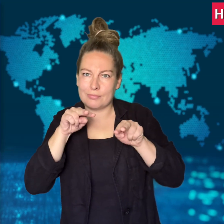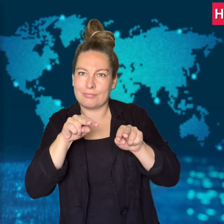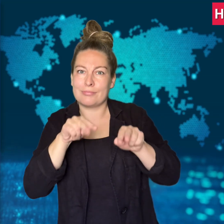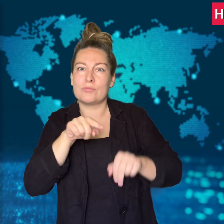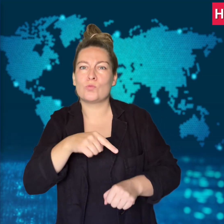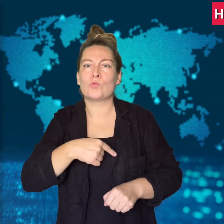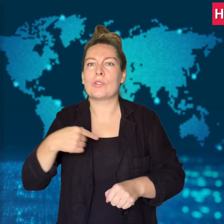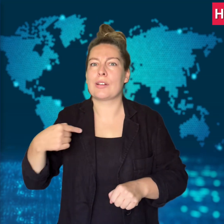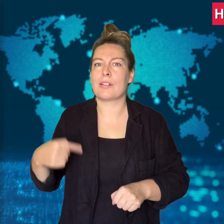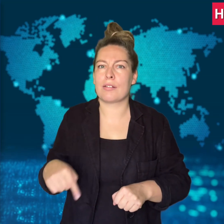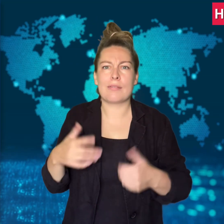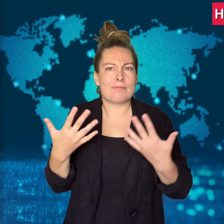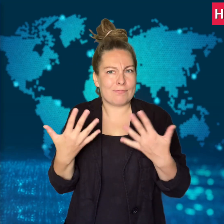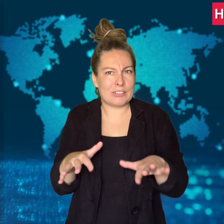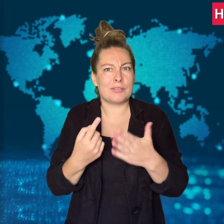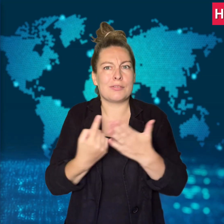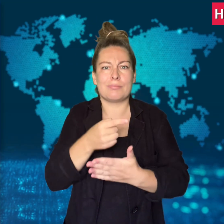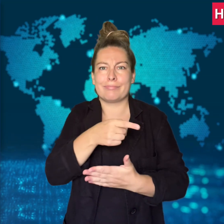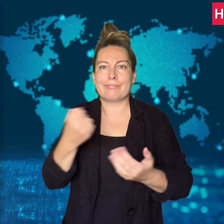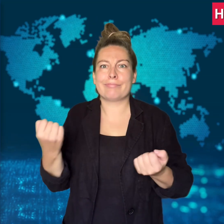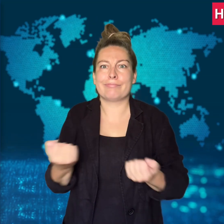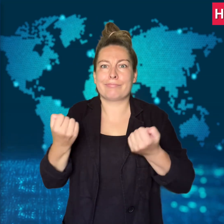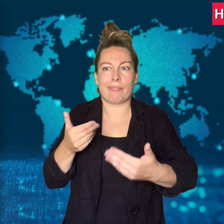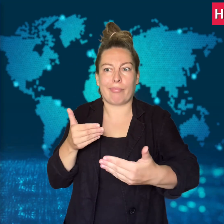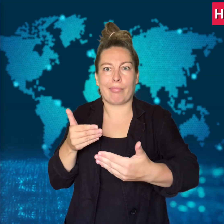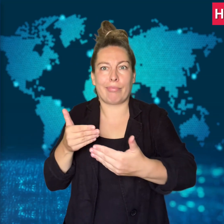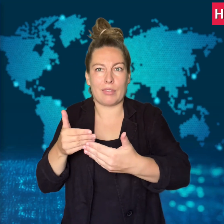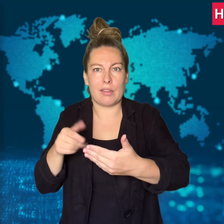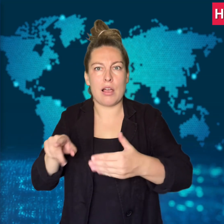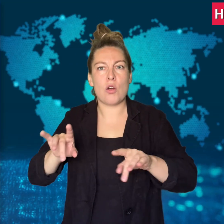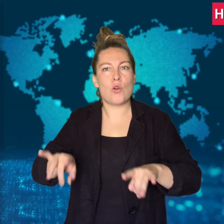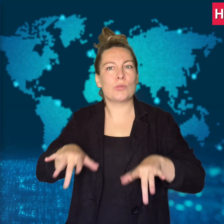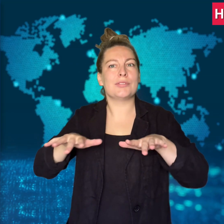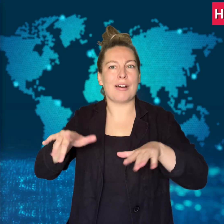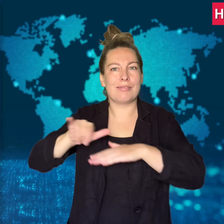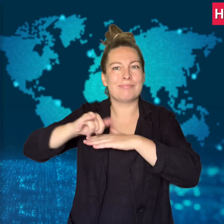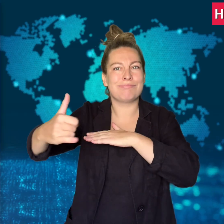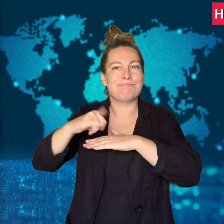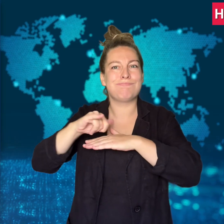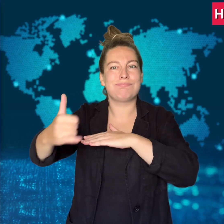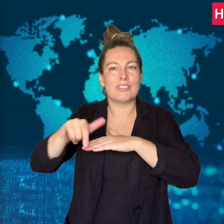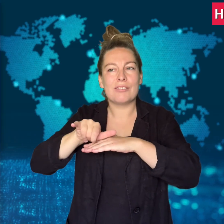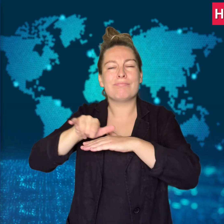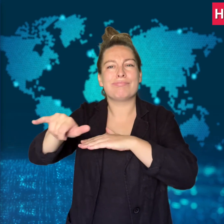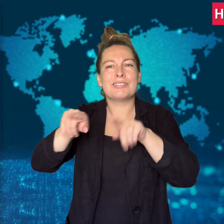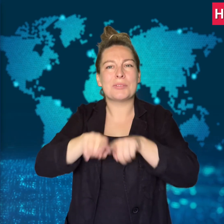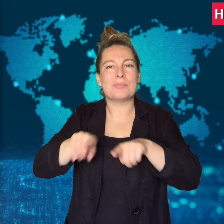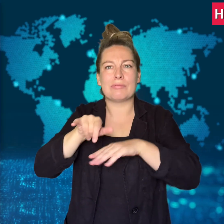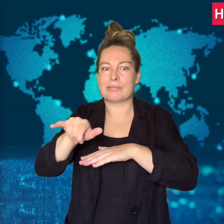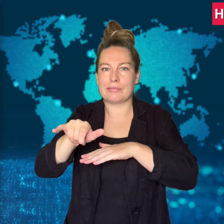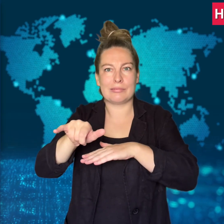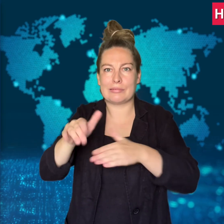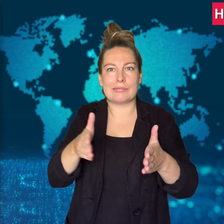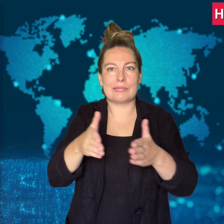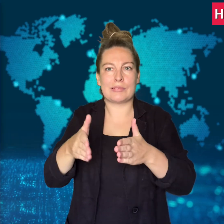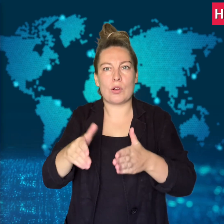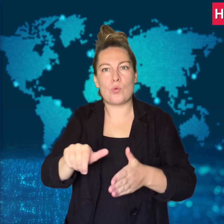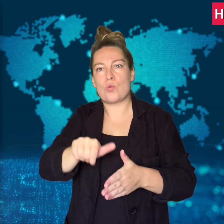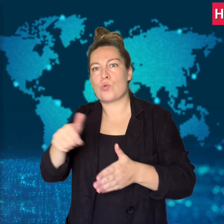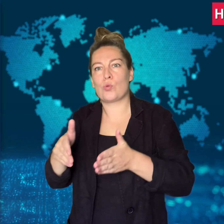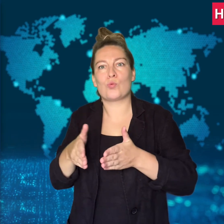airlines to reroute flights, alarming many who saw them as a sign of China’s